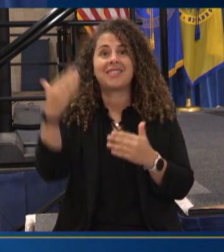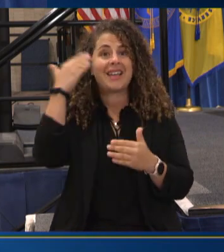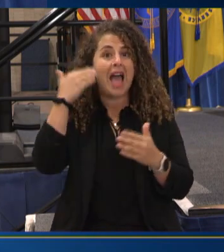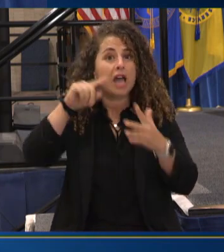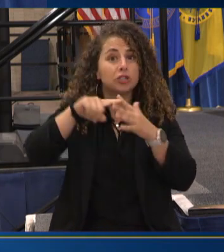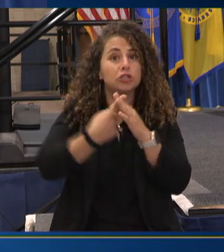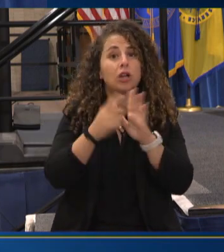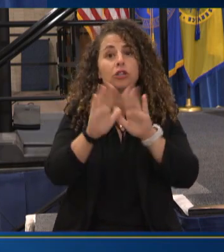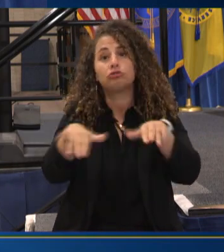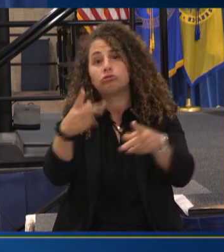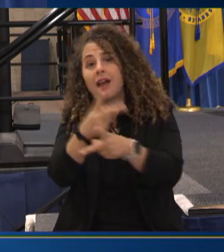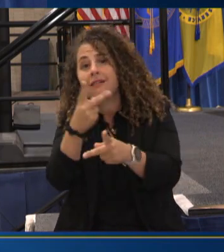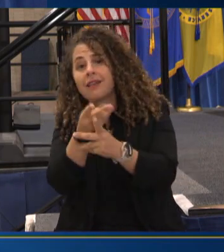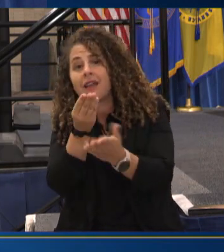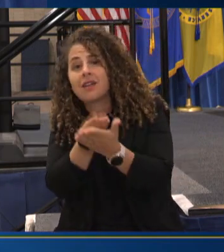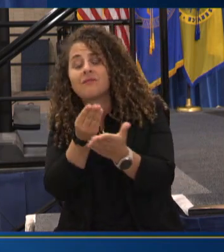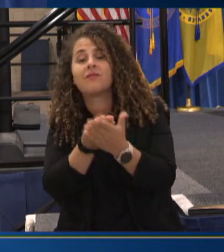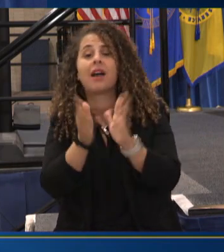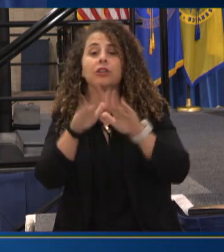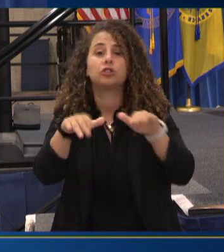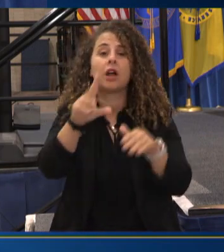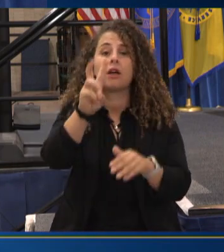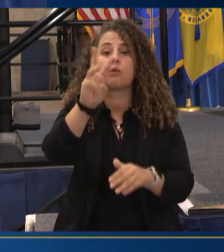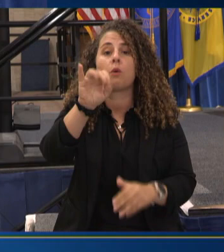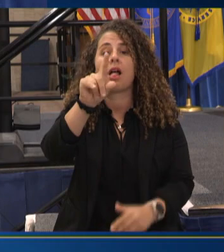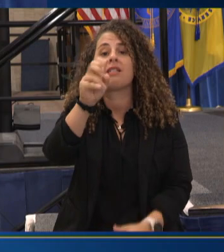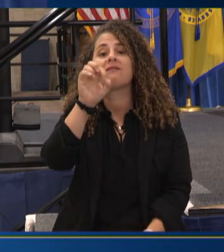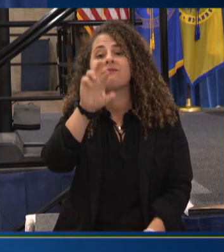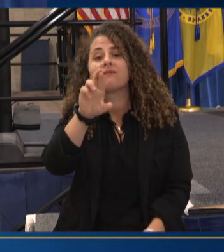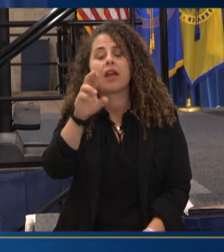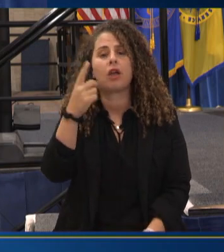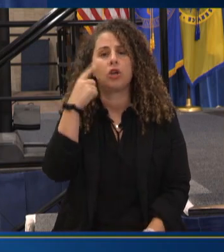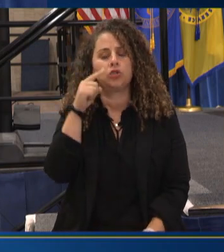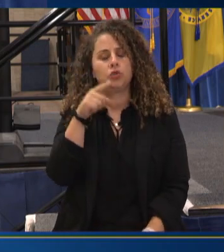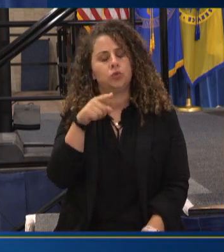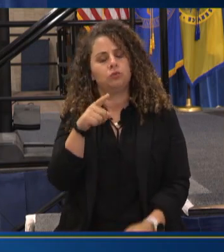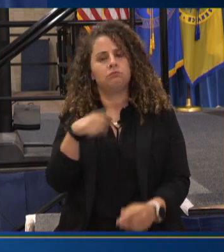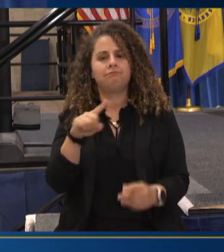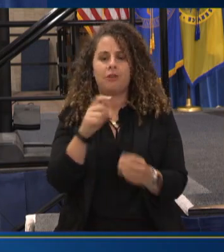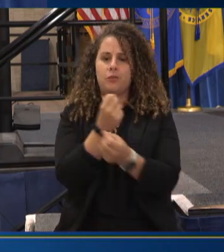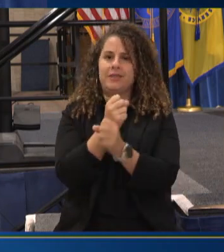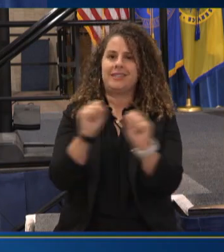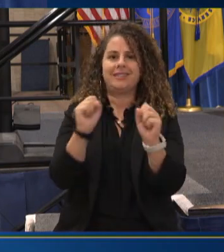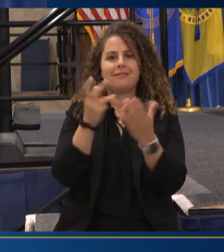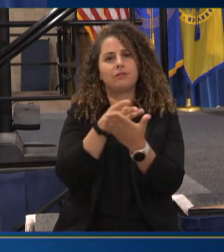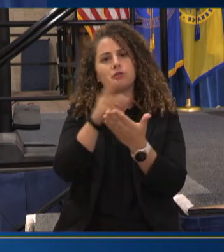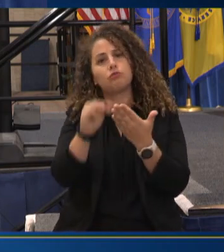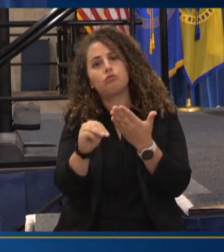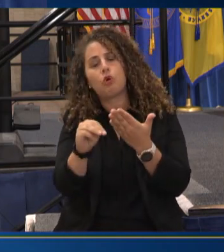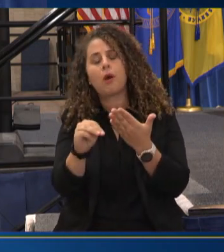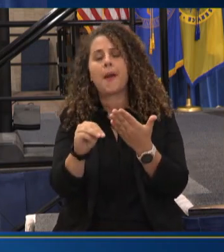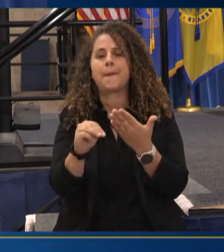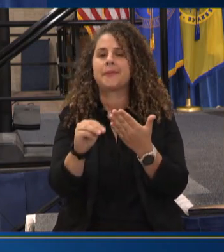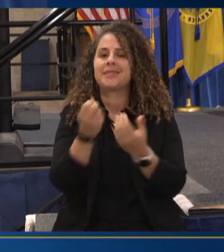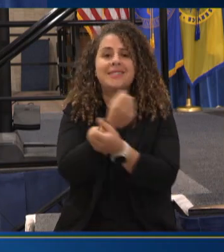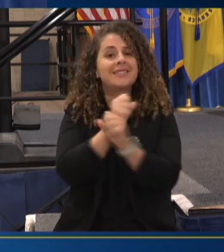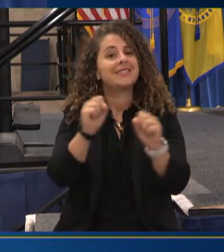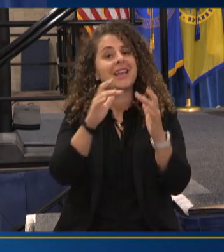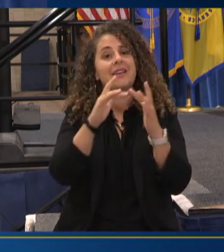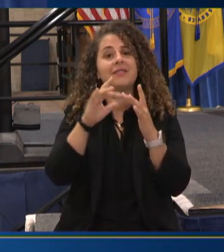childcare funding to child welfare to those safety programs, safety net utility